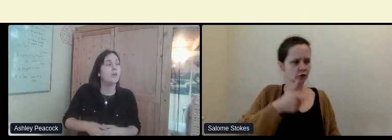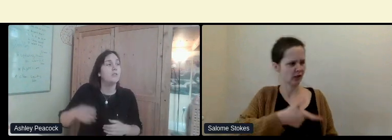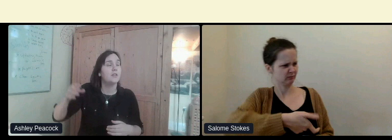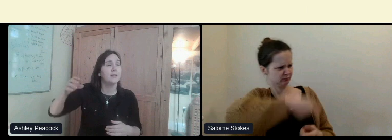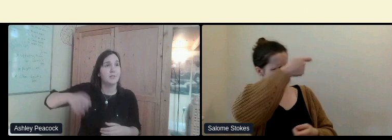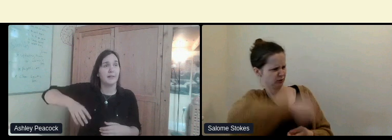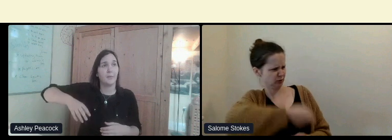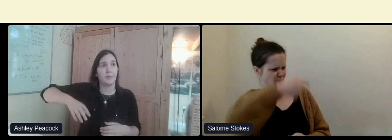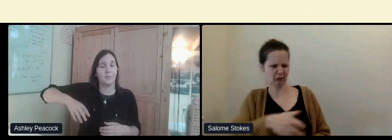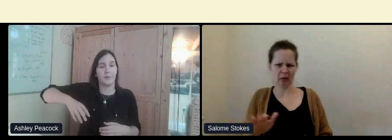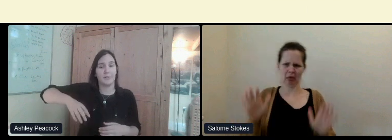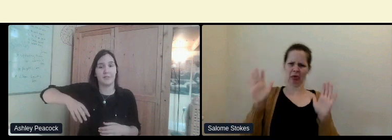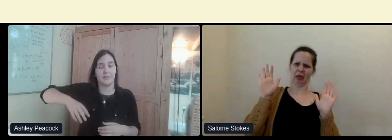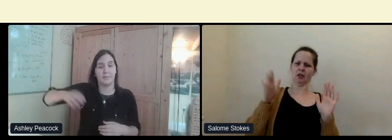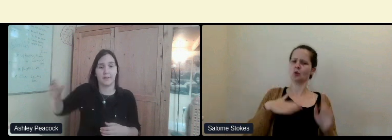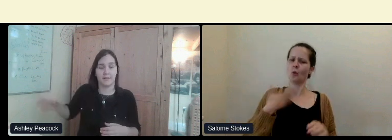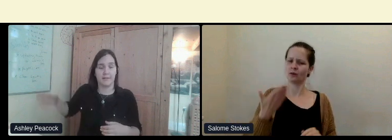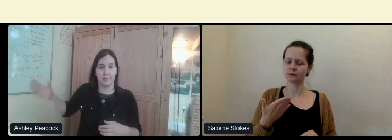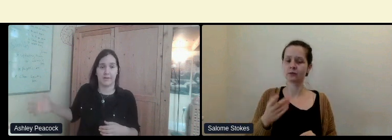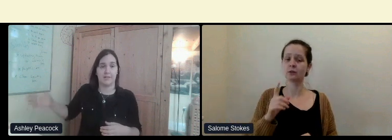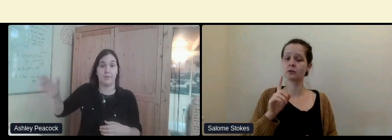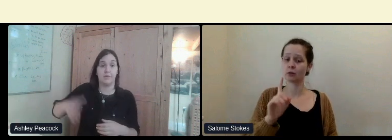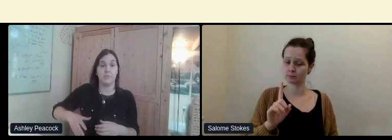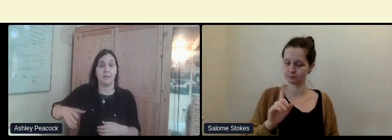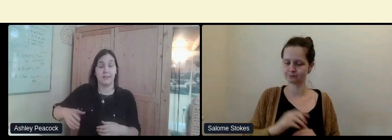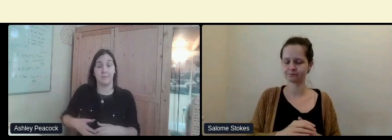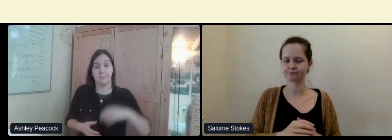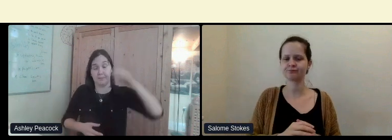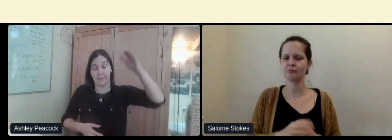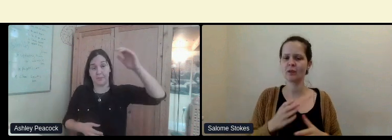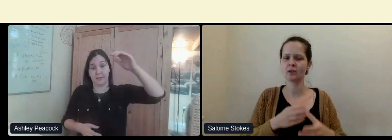So then they took out one of those monkeys and replaced it with a new monkey, the new monkey